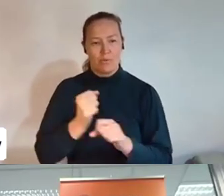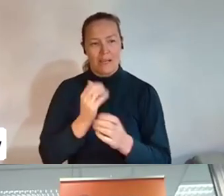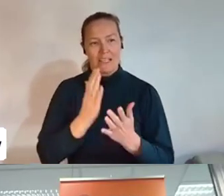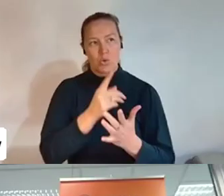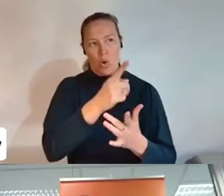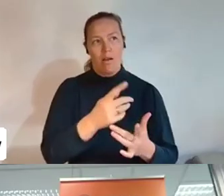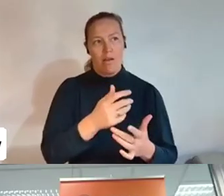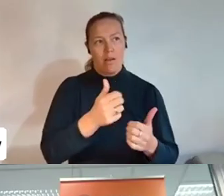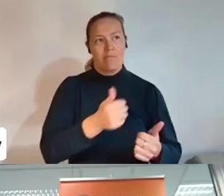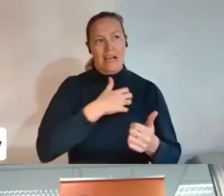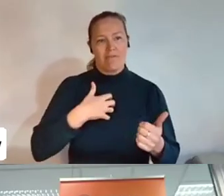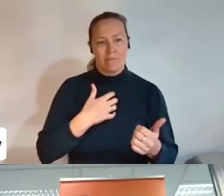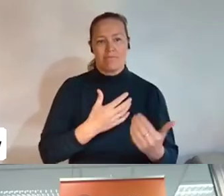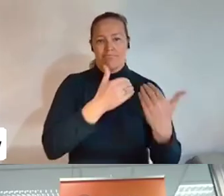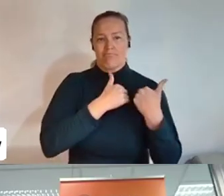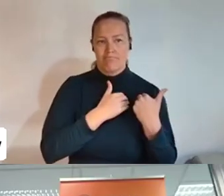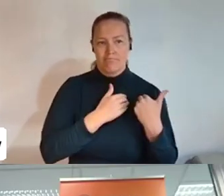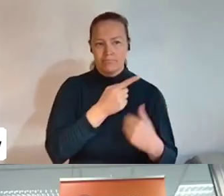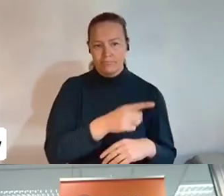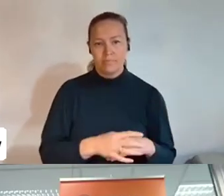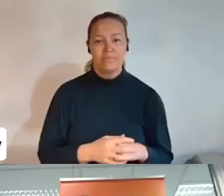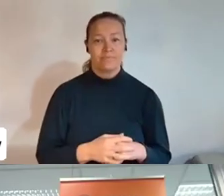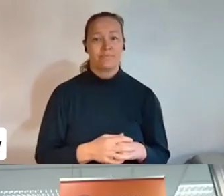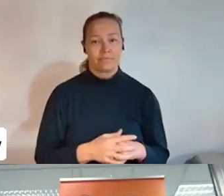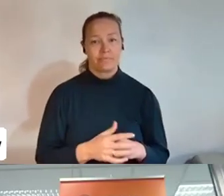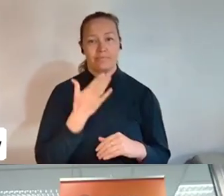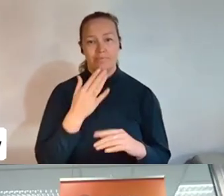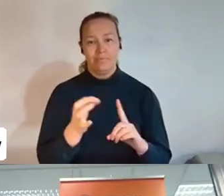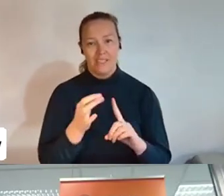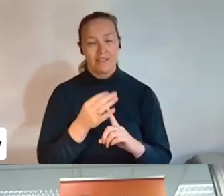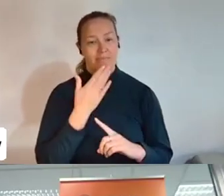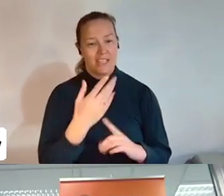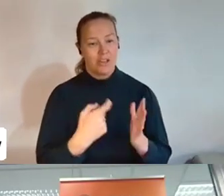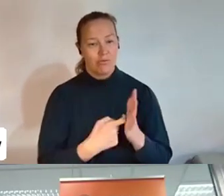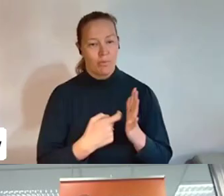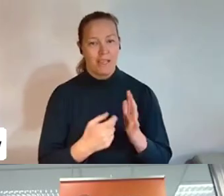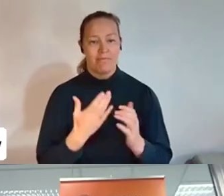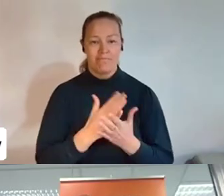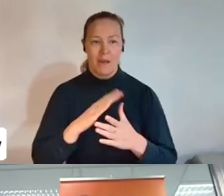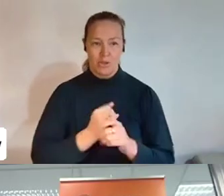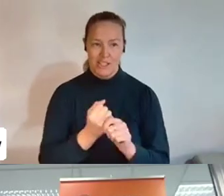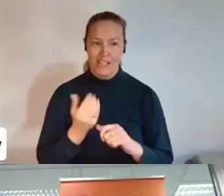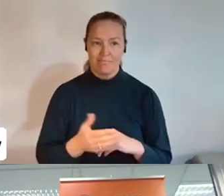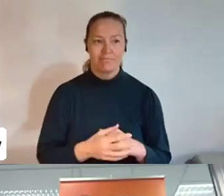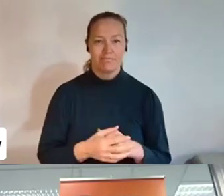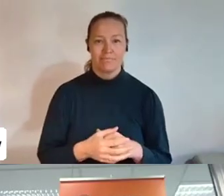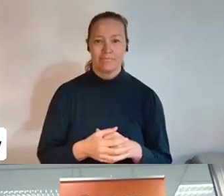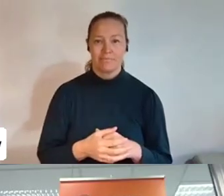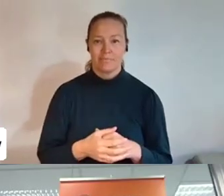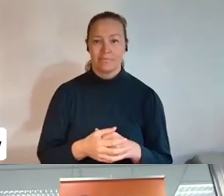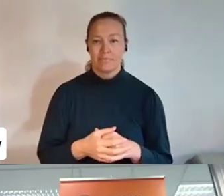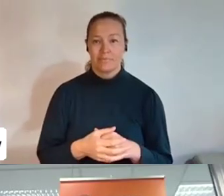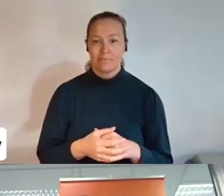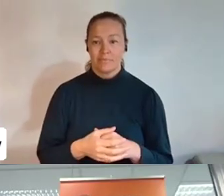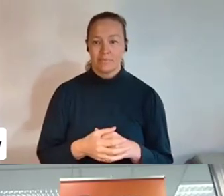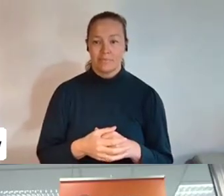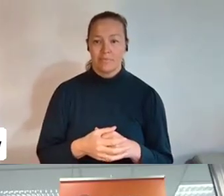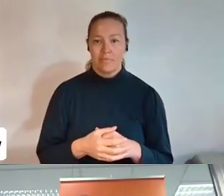Thanks Piotr. Thank you, Robbie, really appreciate that. Okay, look it looks like we're going into